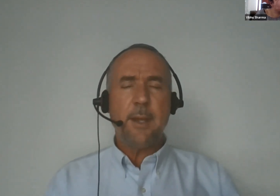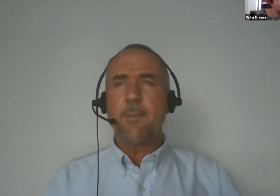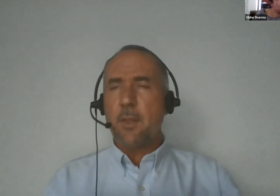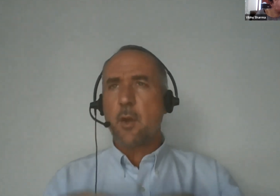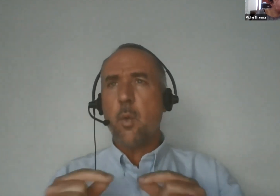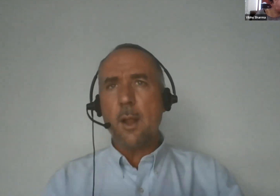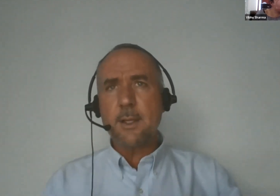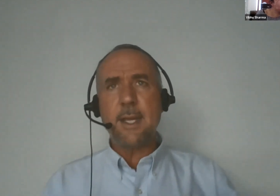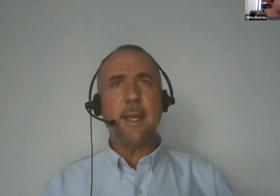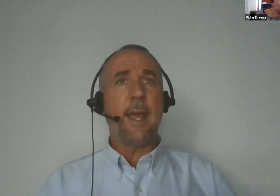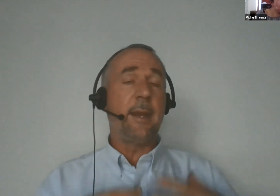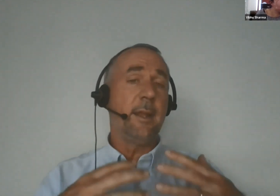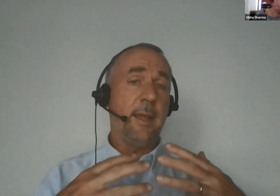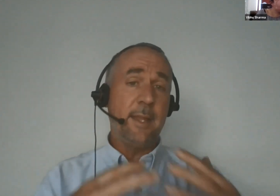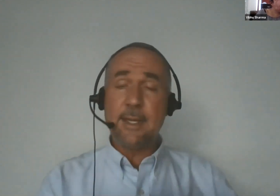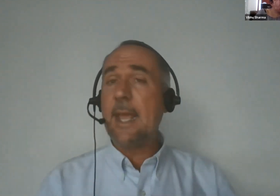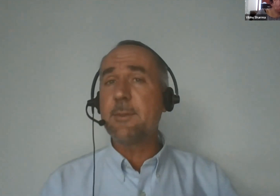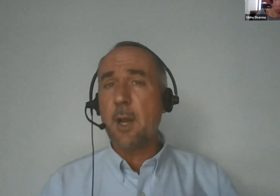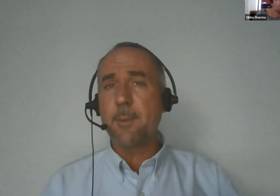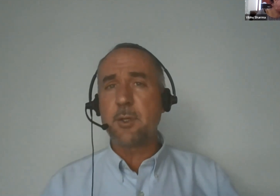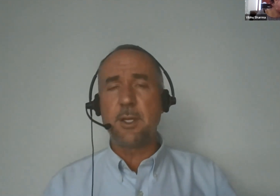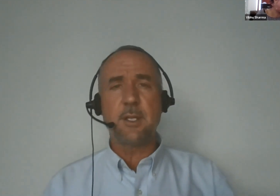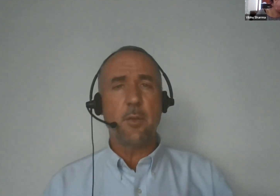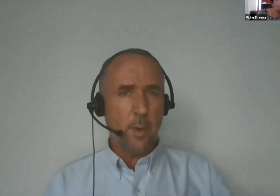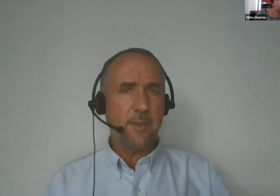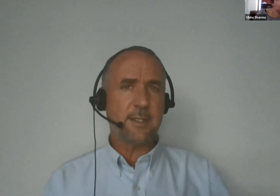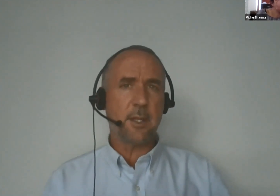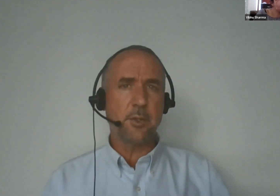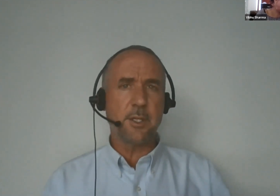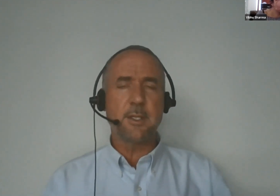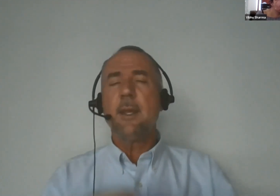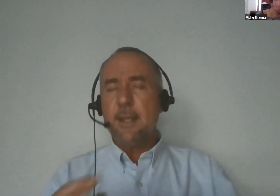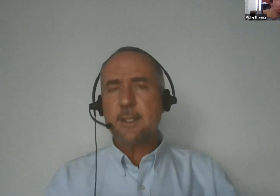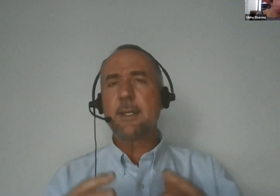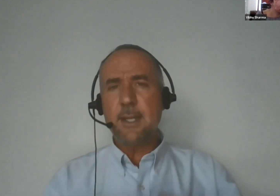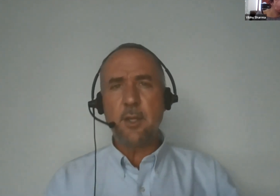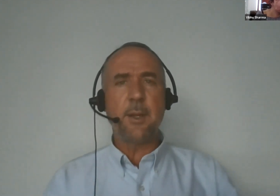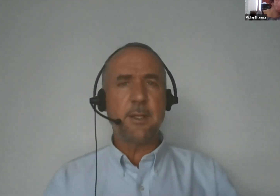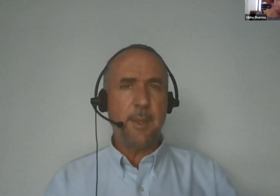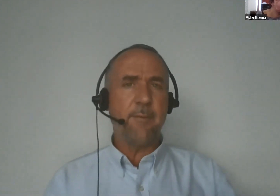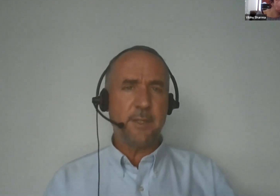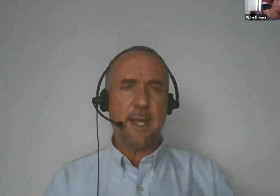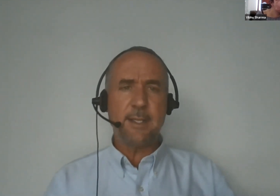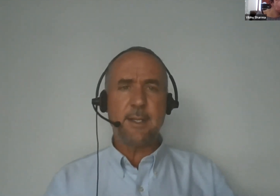Vibhu Sharma : But the quality and an engagement opportunities with the solutions is continuing to be emphasized.